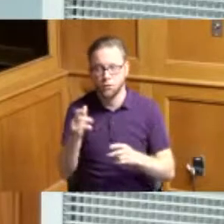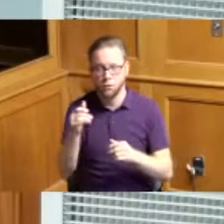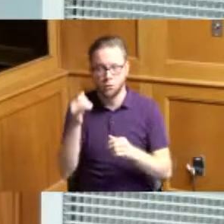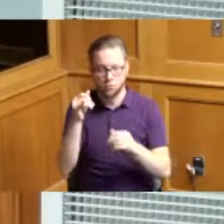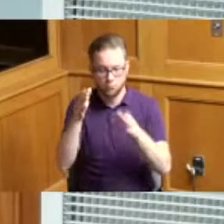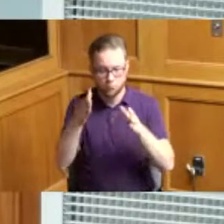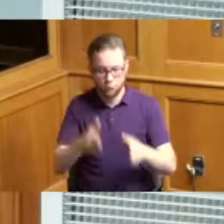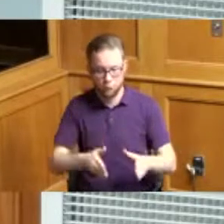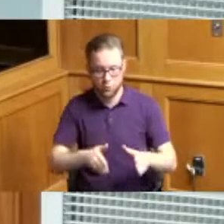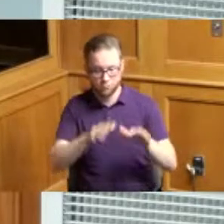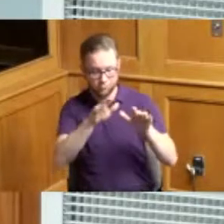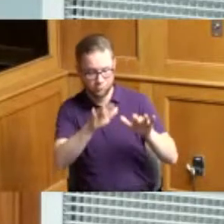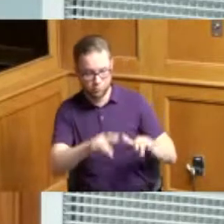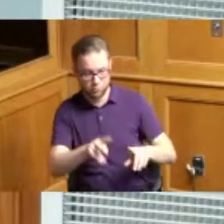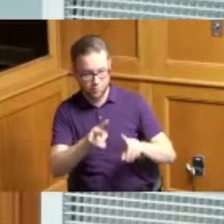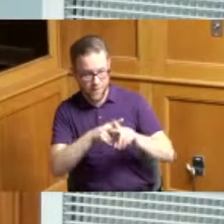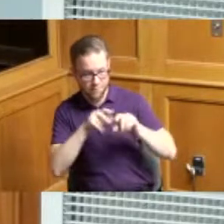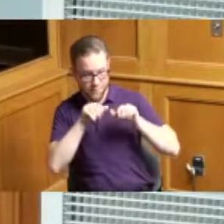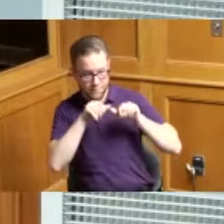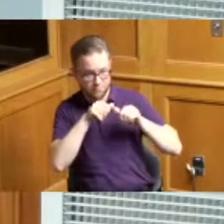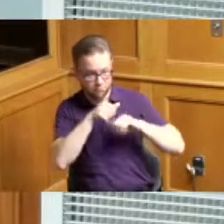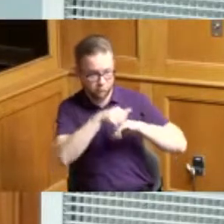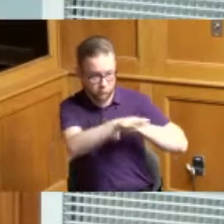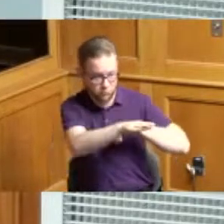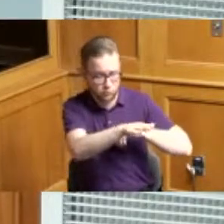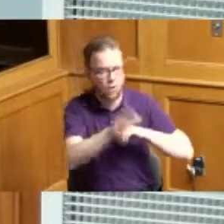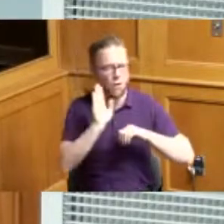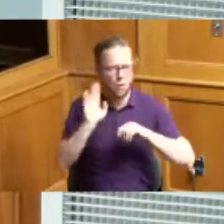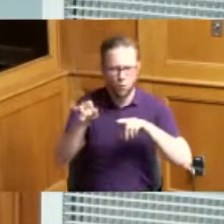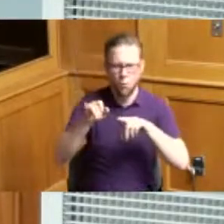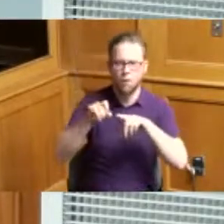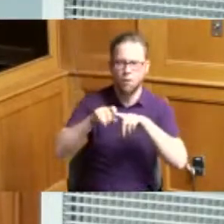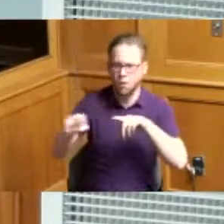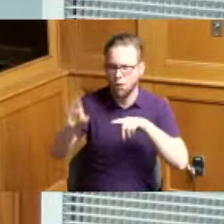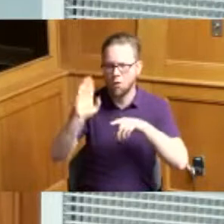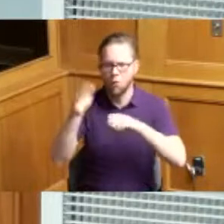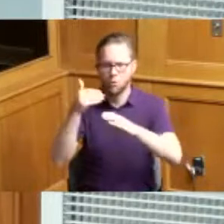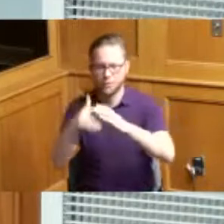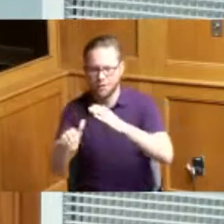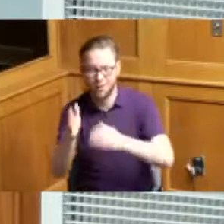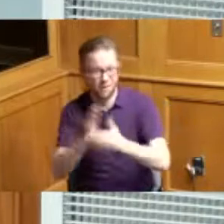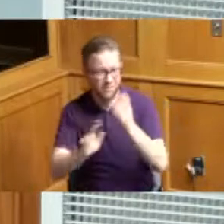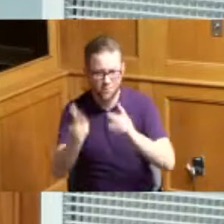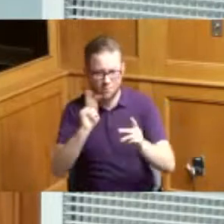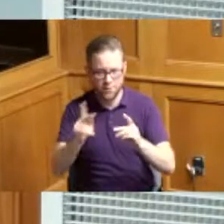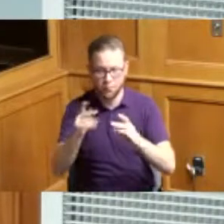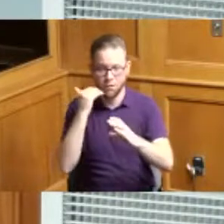obviously the email address there are some that are less responsive to email more responsive to